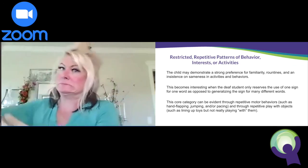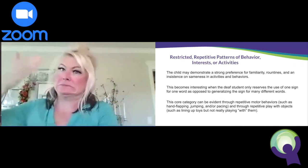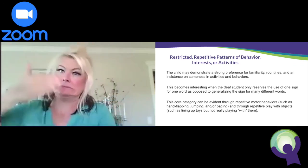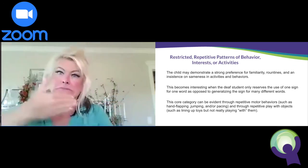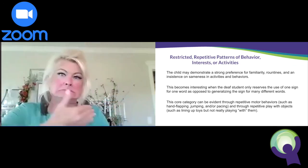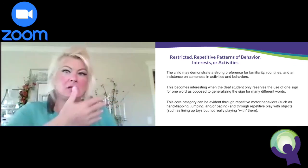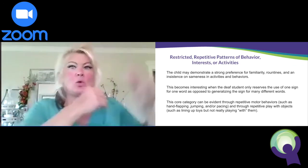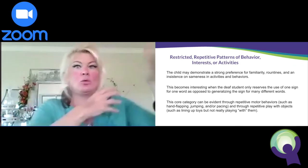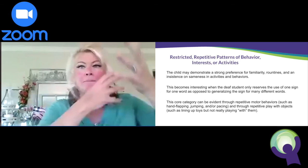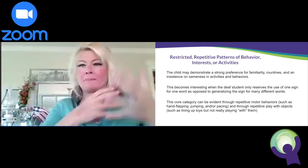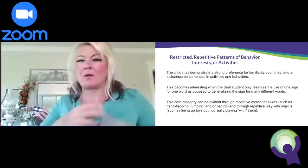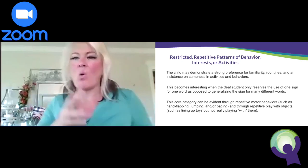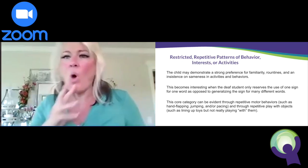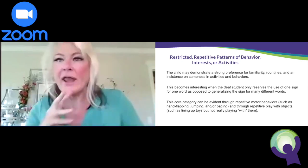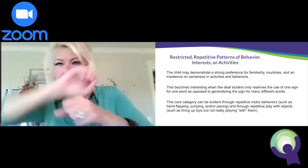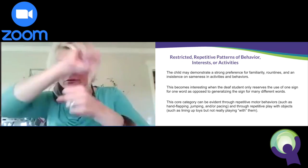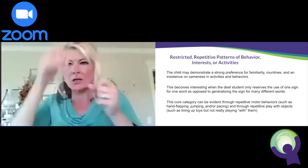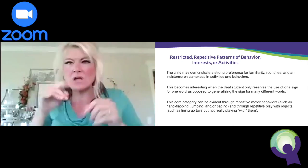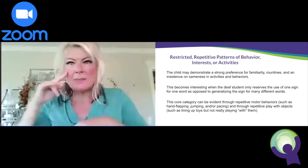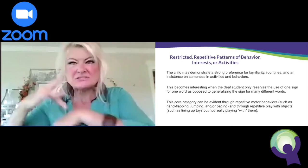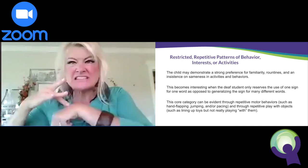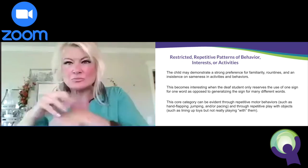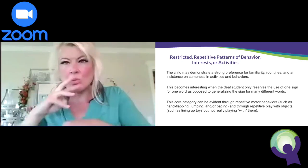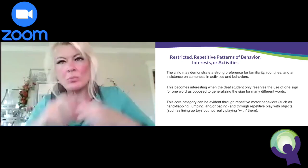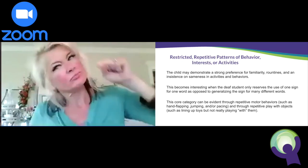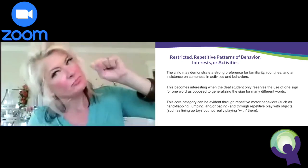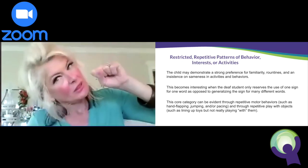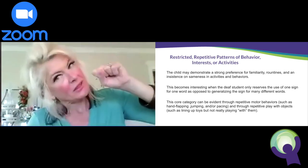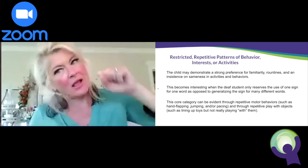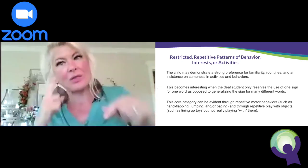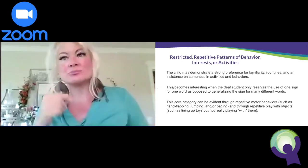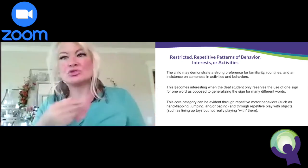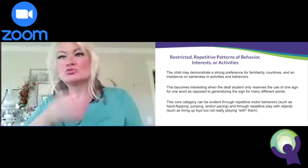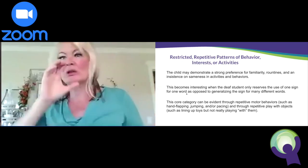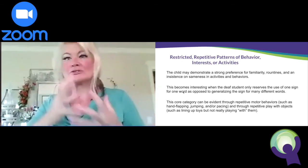eyes on him like -no, no, no,come over here. You know, he was obsessed with water